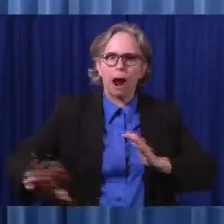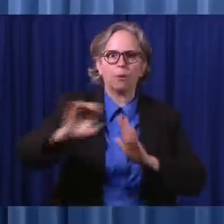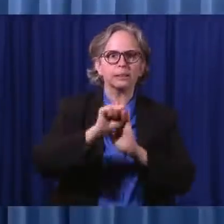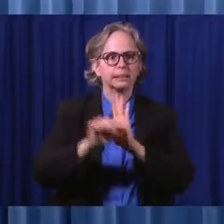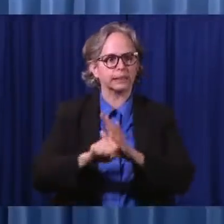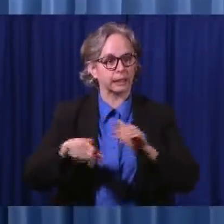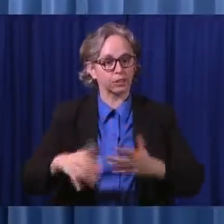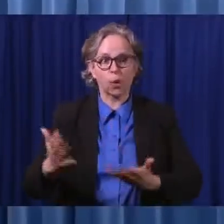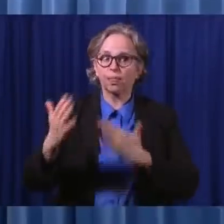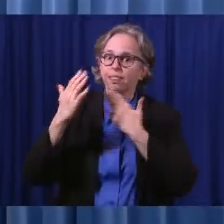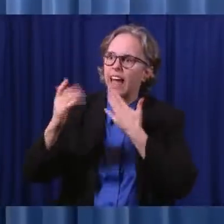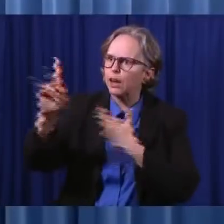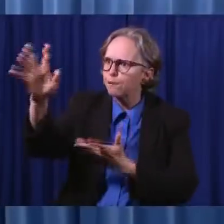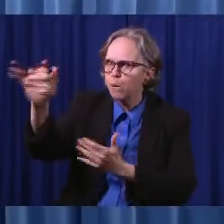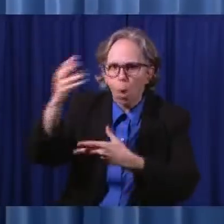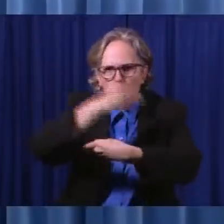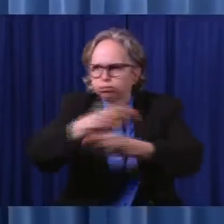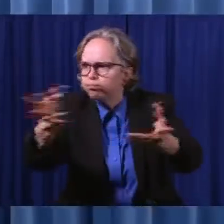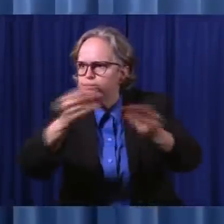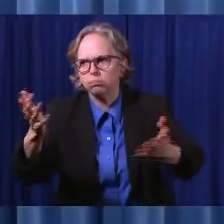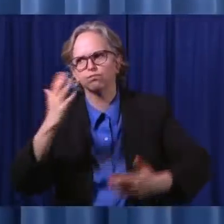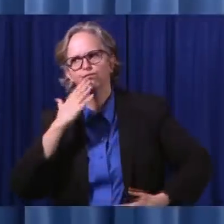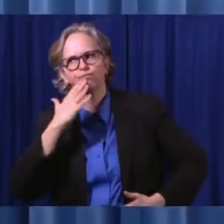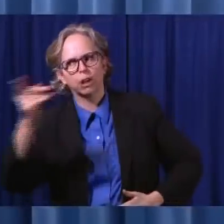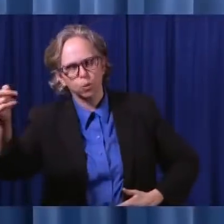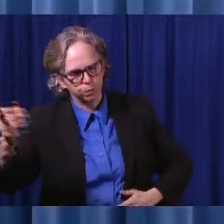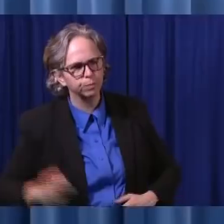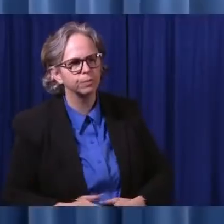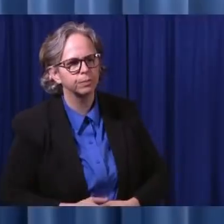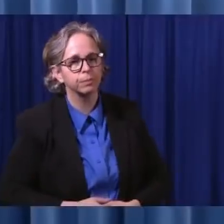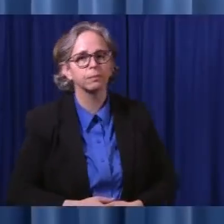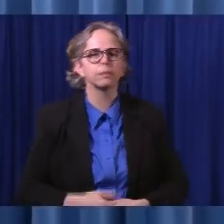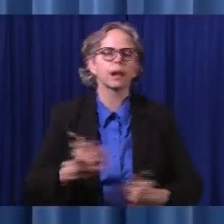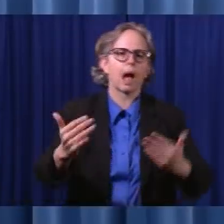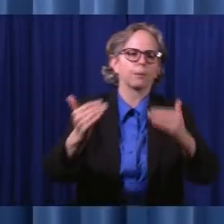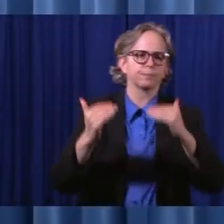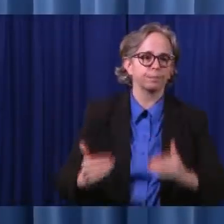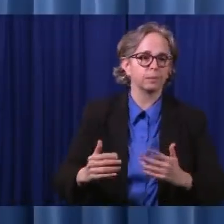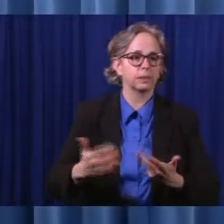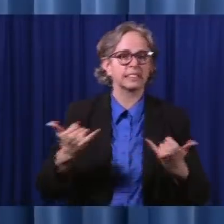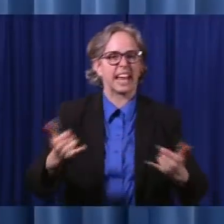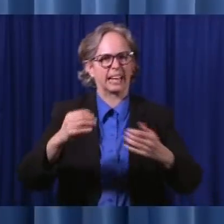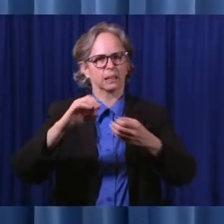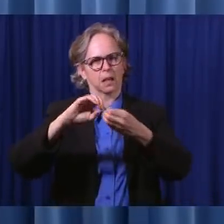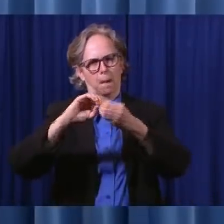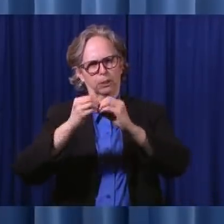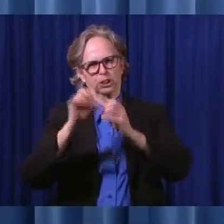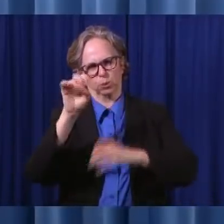THIS YEAR THEY PLAN TO DISTRIBUTE 8,000 BIKE HELMETS AROUND THE STATE TO PROMOTE THE SAFETY. WE THANK THEM FOR THE